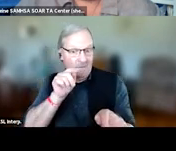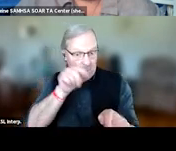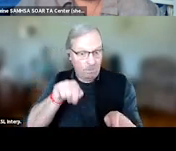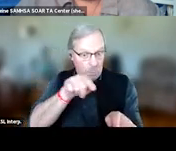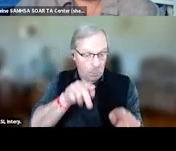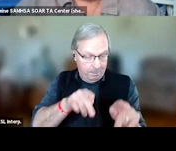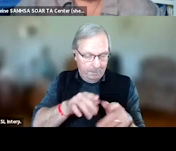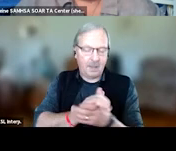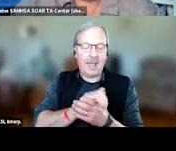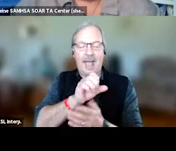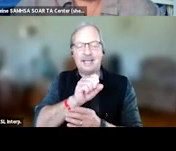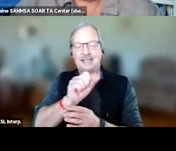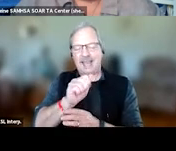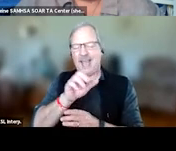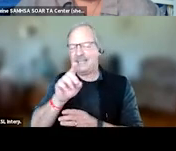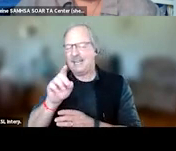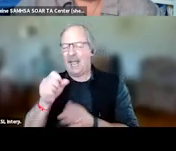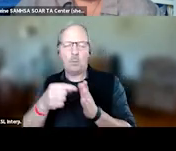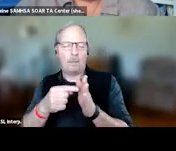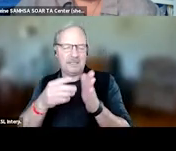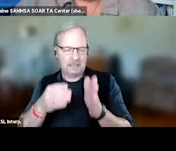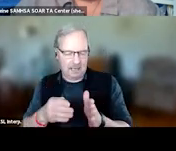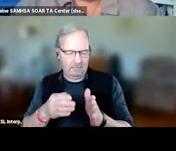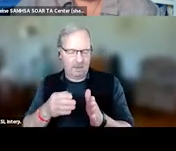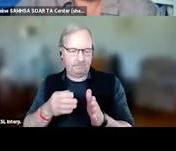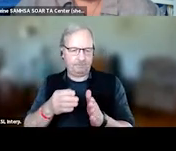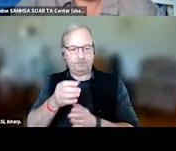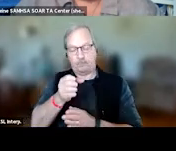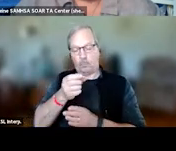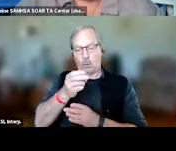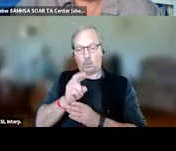SSA and DDS representatives, SAMHSA SOAR TA center staff,